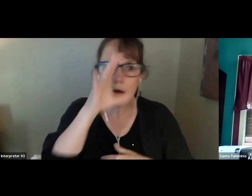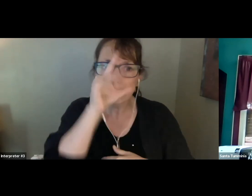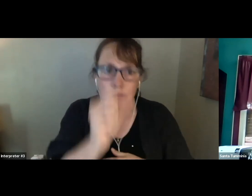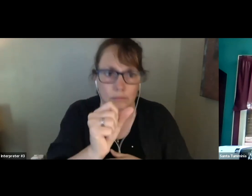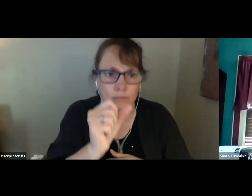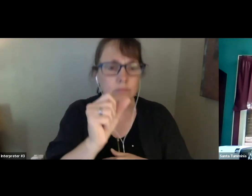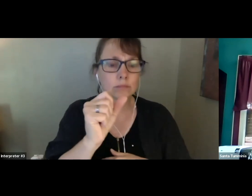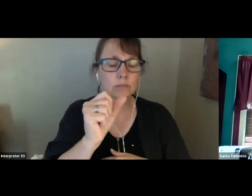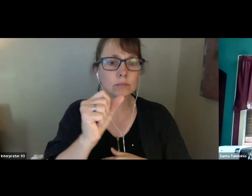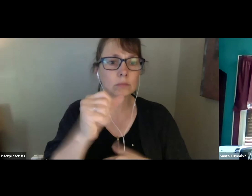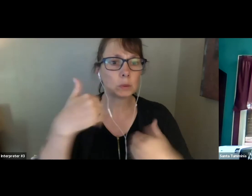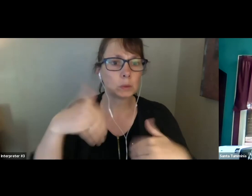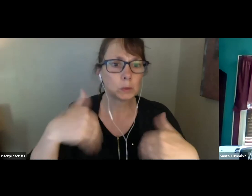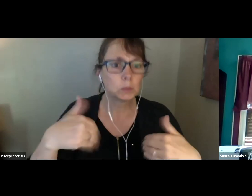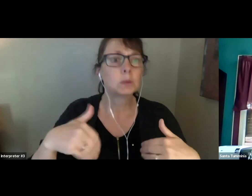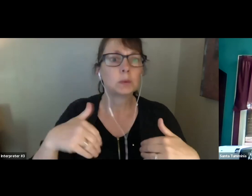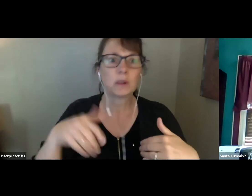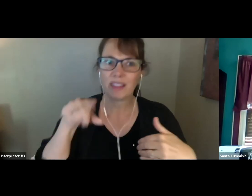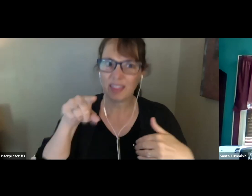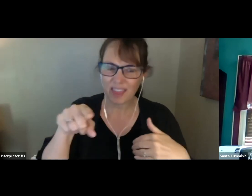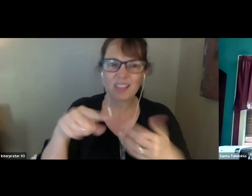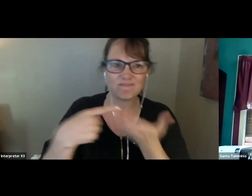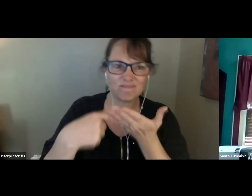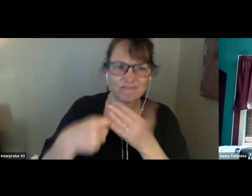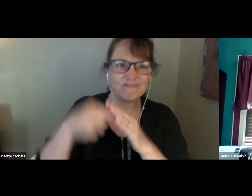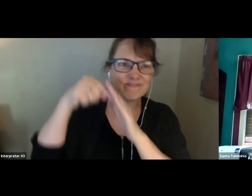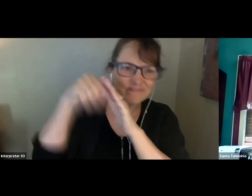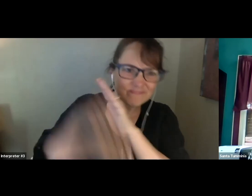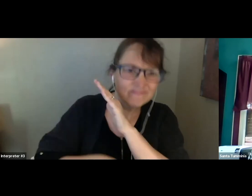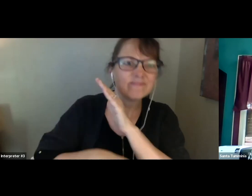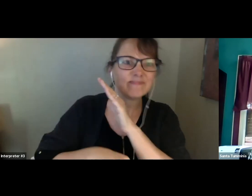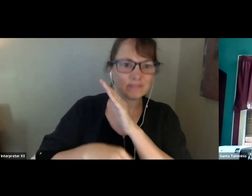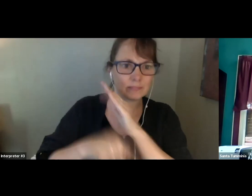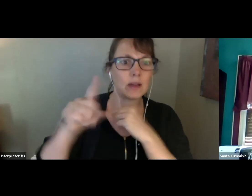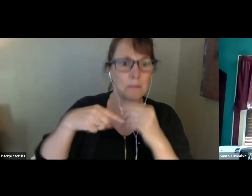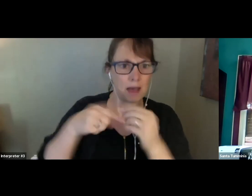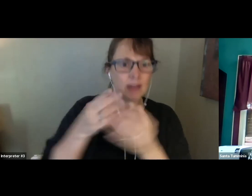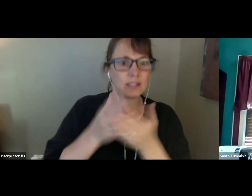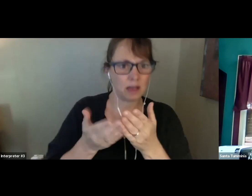pretty well into the weeds, which is where we need to be on some of this.